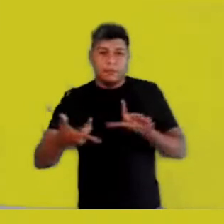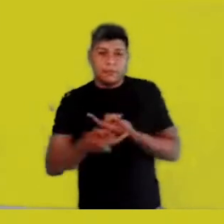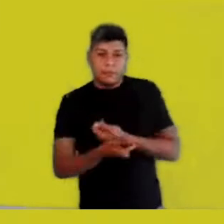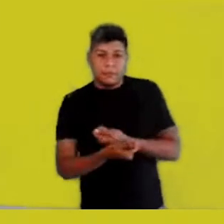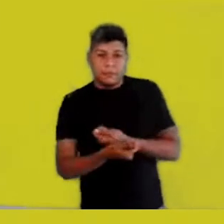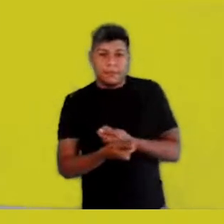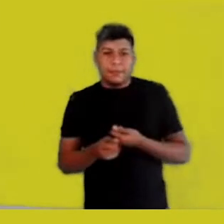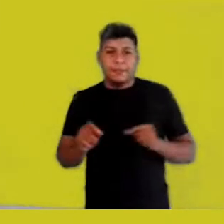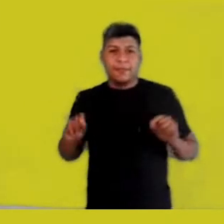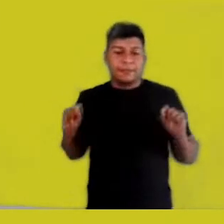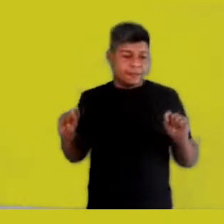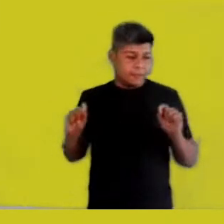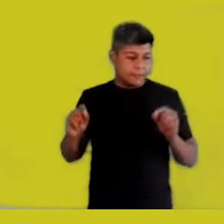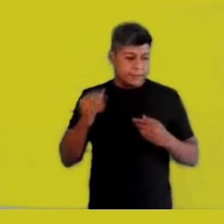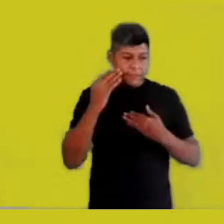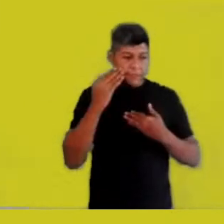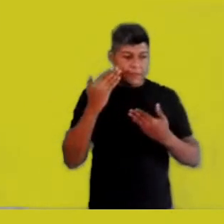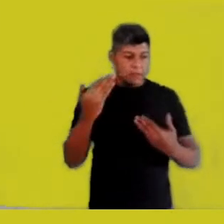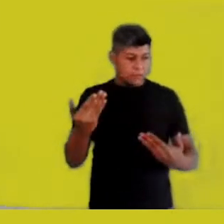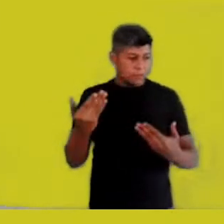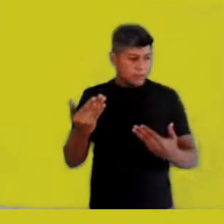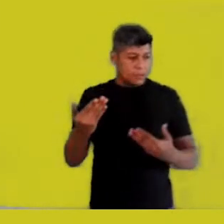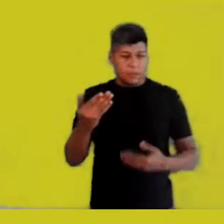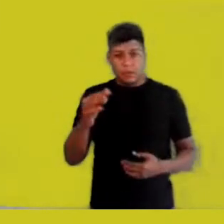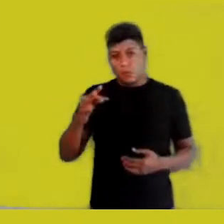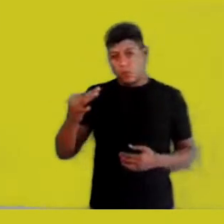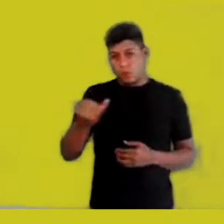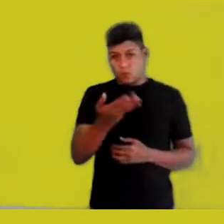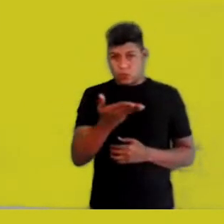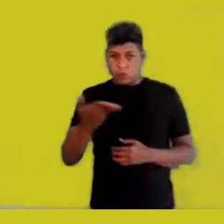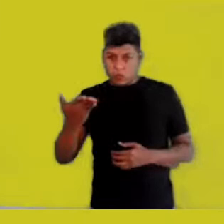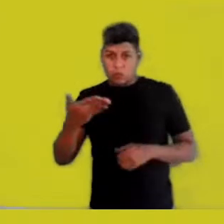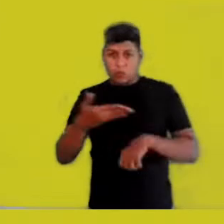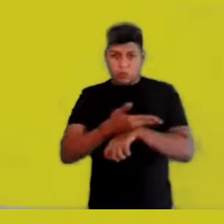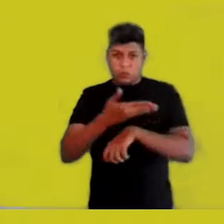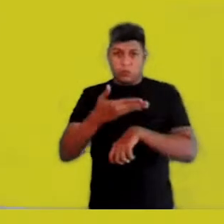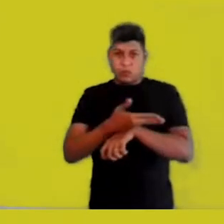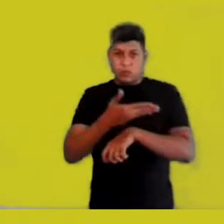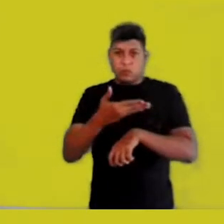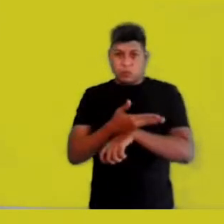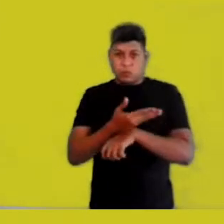So first, thanks to everyone who’s in attendance, to Sesc, our host,